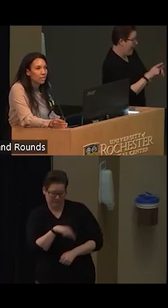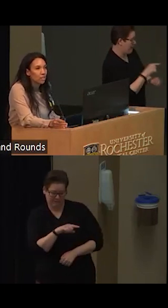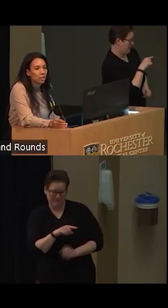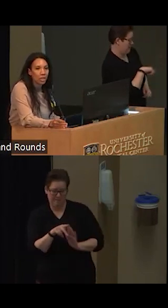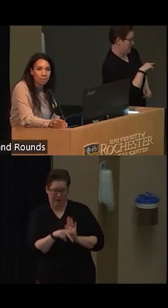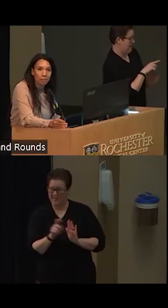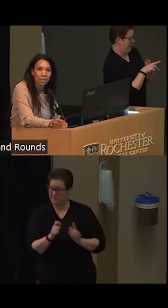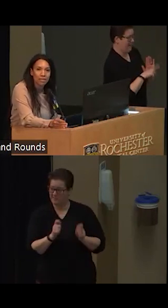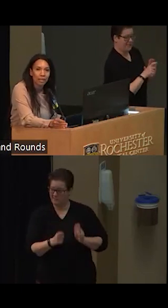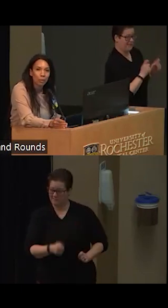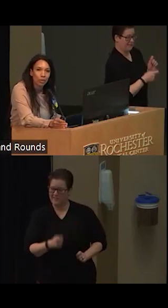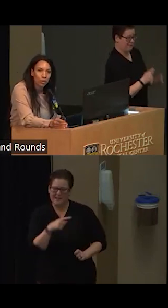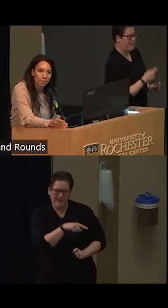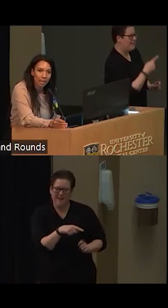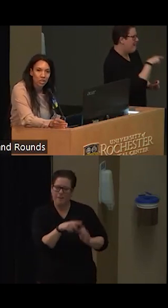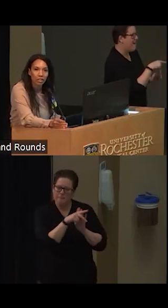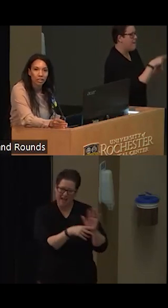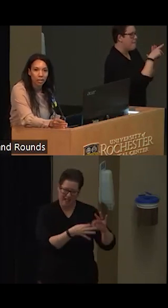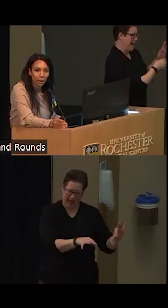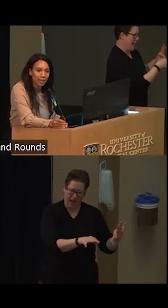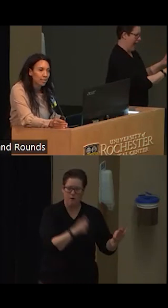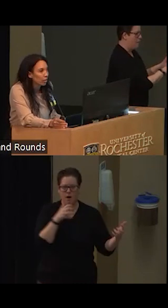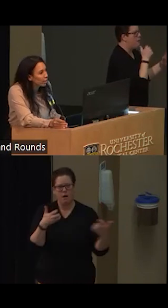needed some adjustment because the language wasn't matching our clinical practice and our